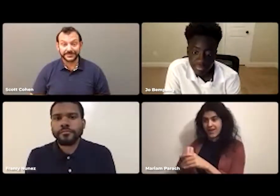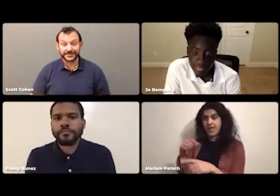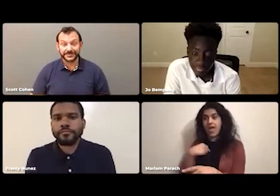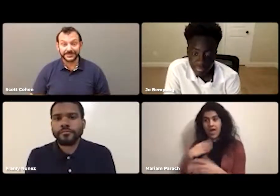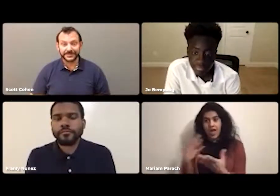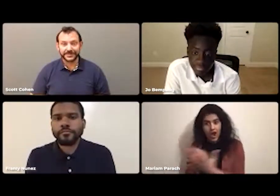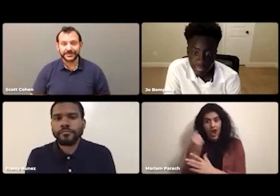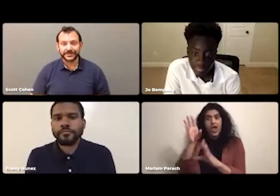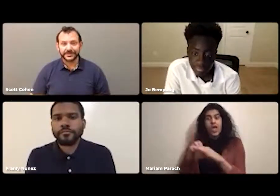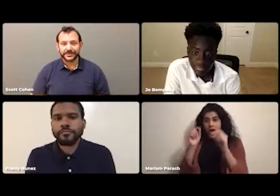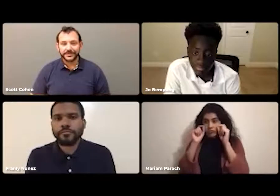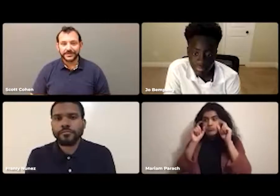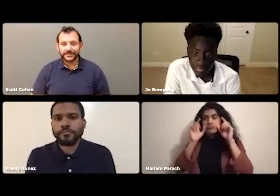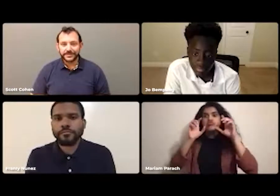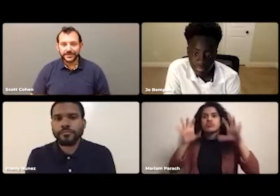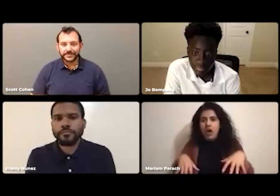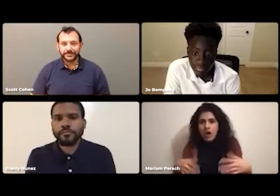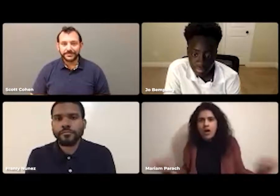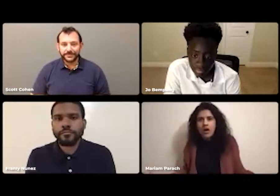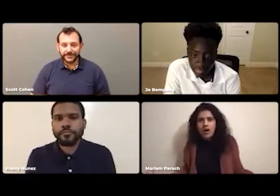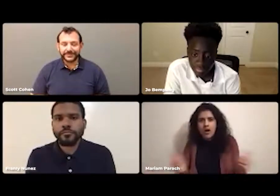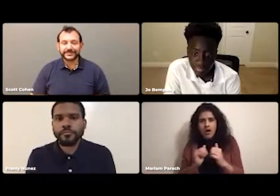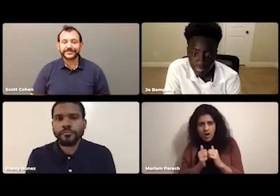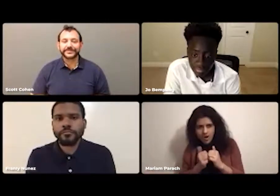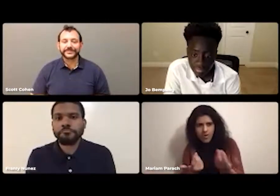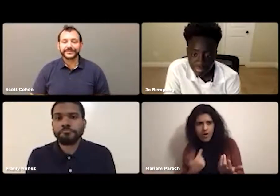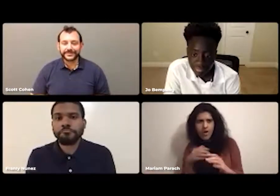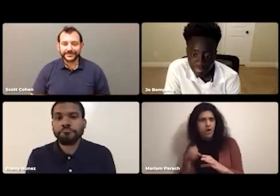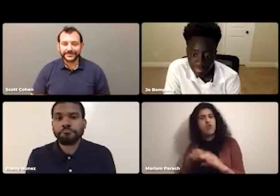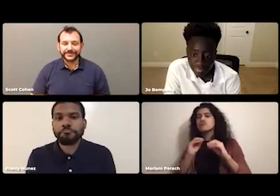One of my friends and me got in! It was a complete surprise.